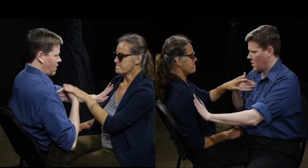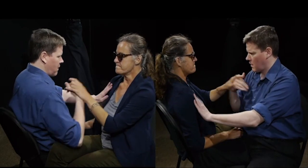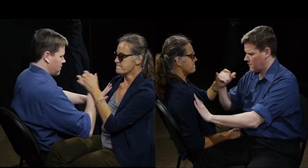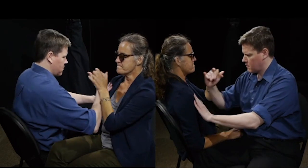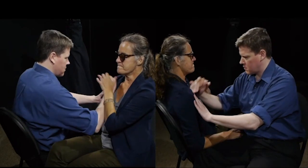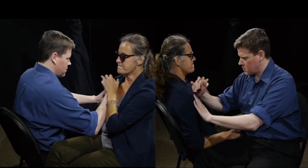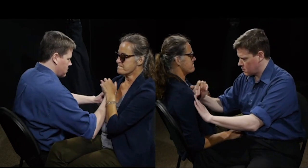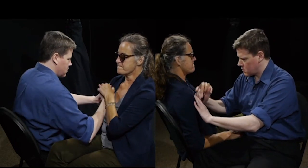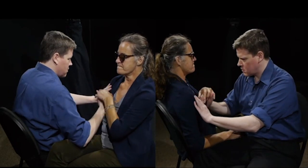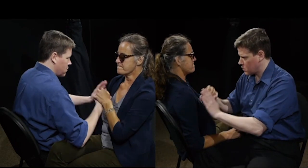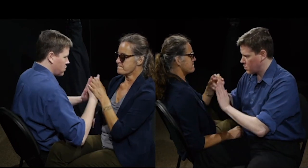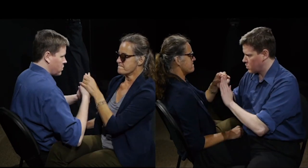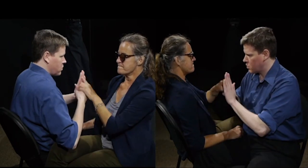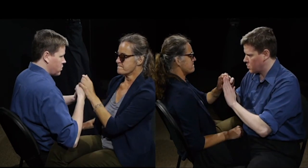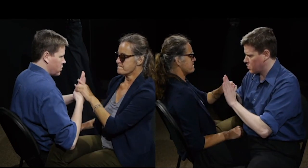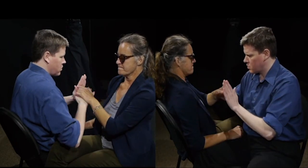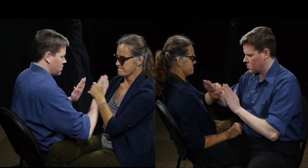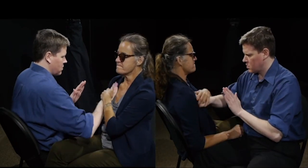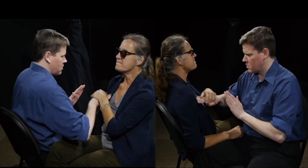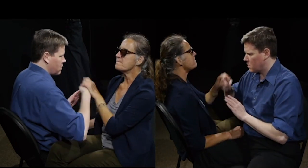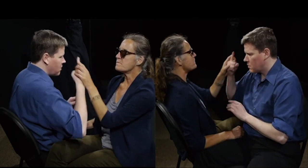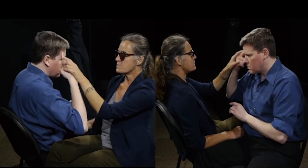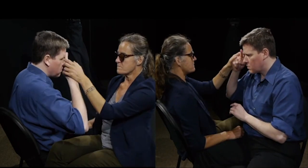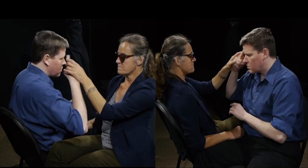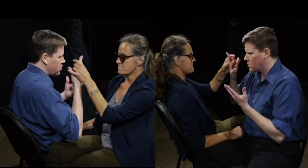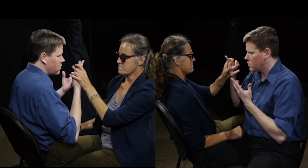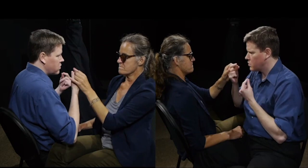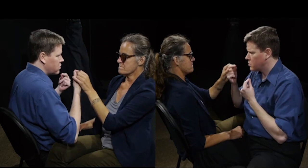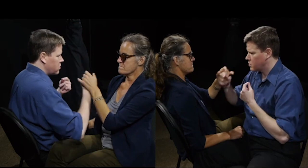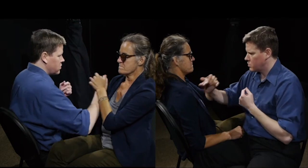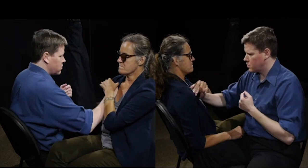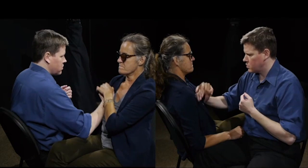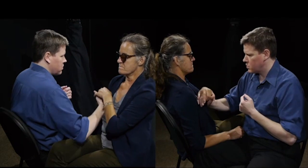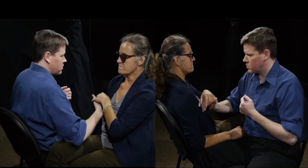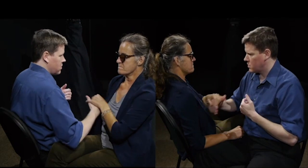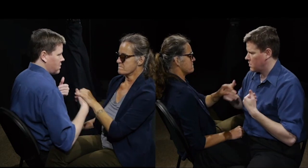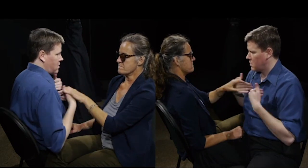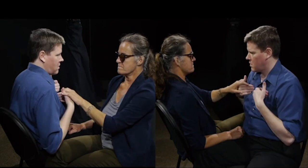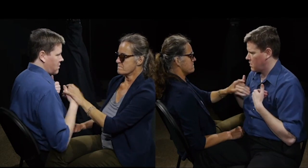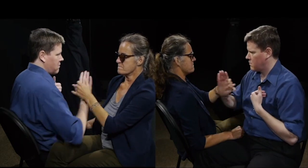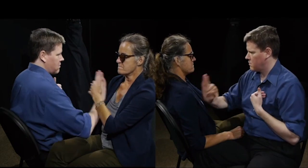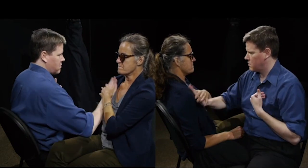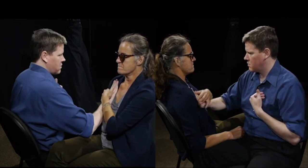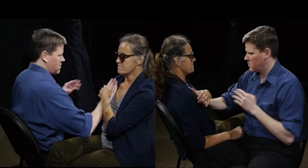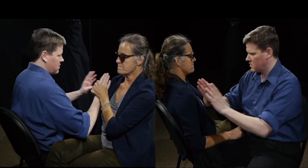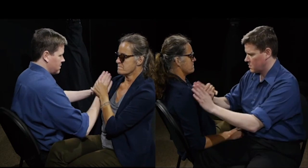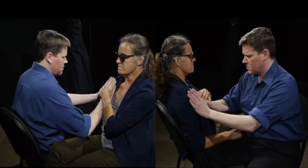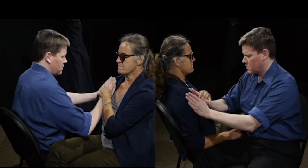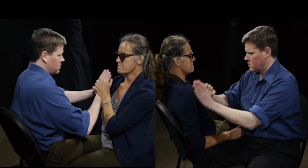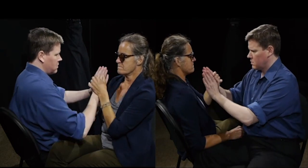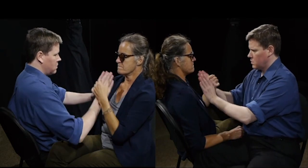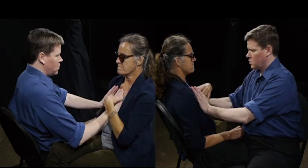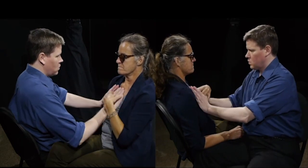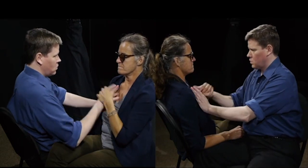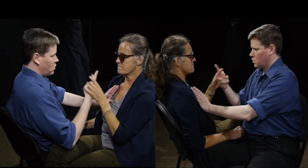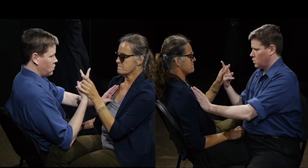All of this space is available to the first hand. The role of each hand in spatial constructions is rule-governed.